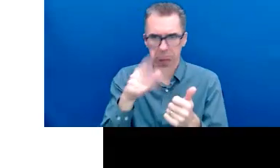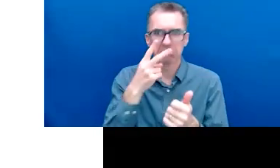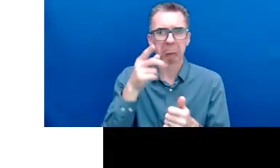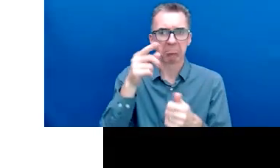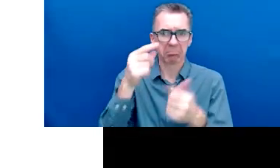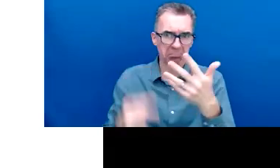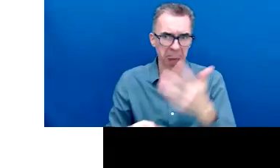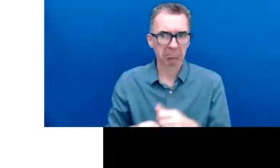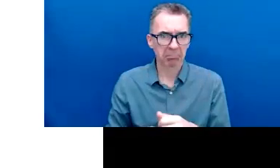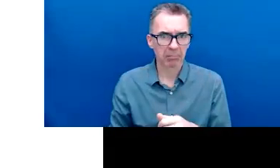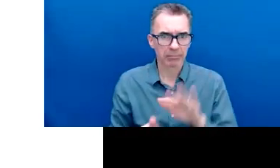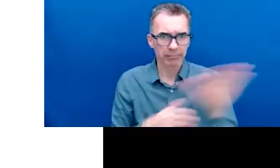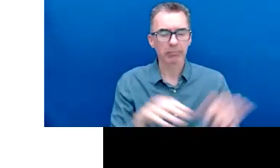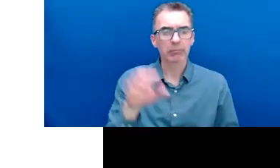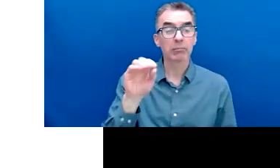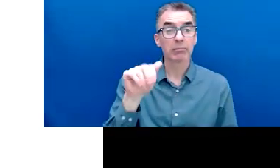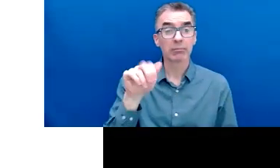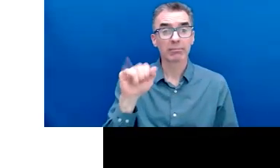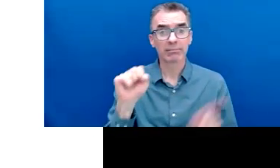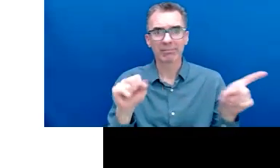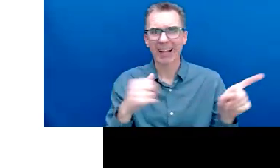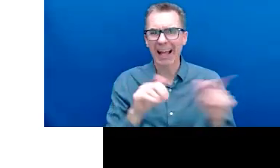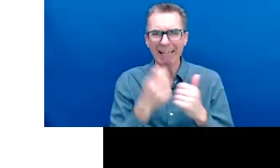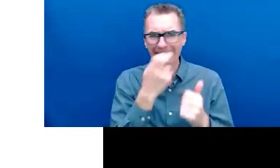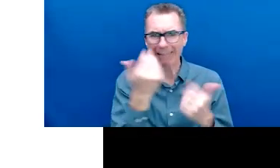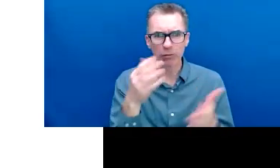I never know how to say this. Geneseo.